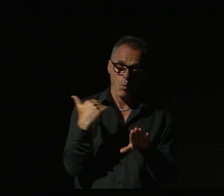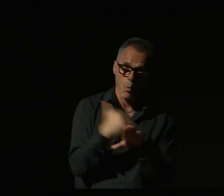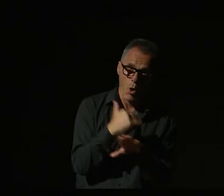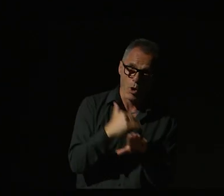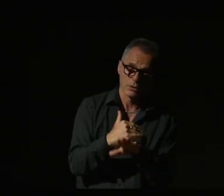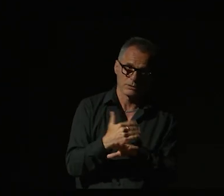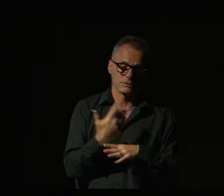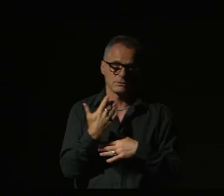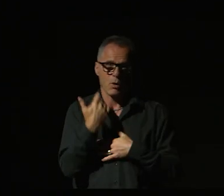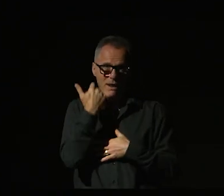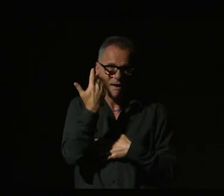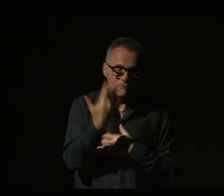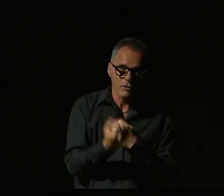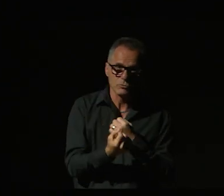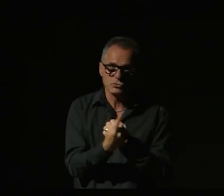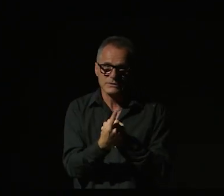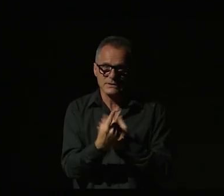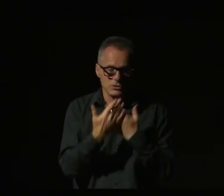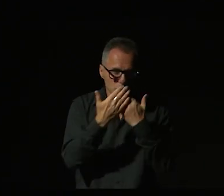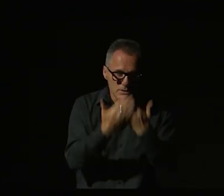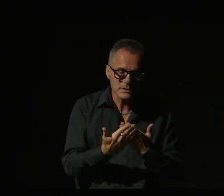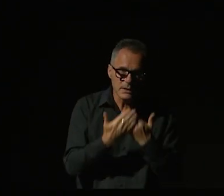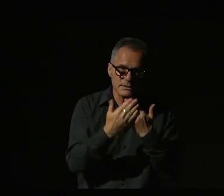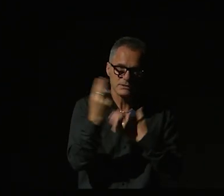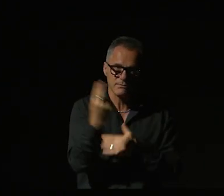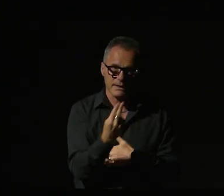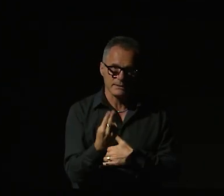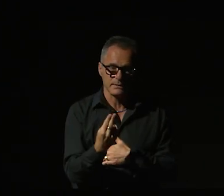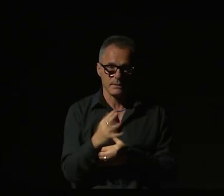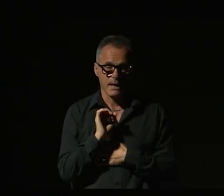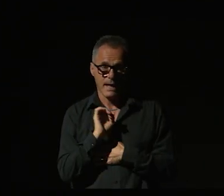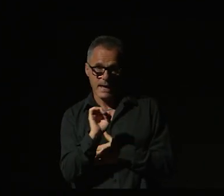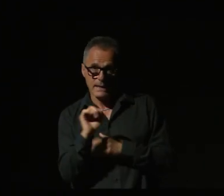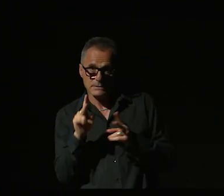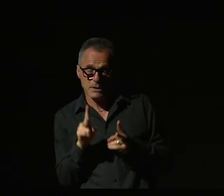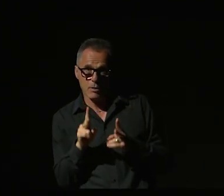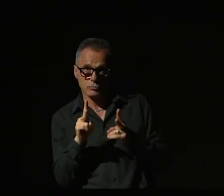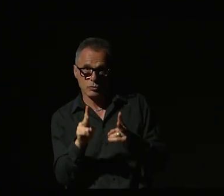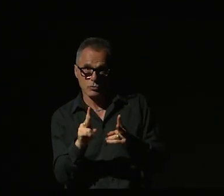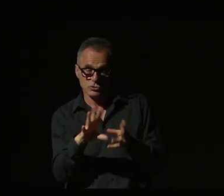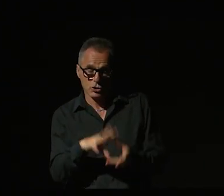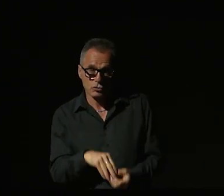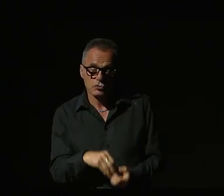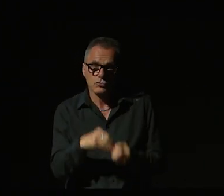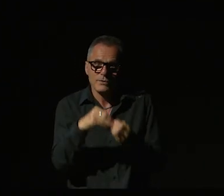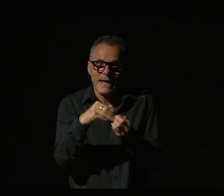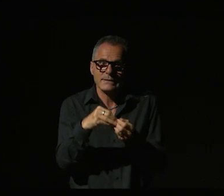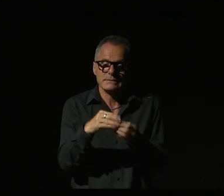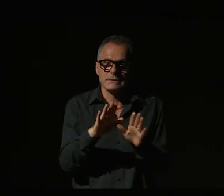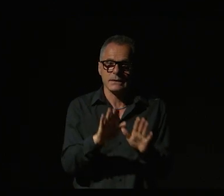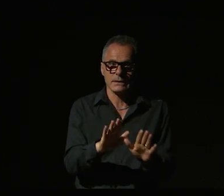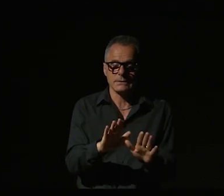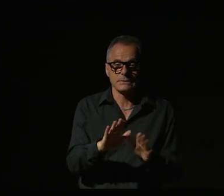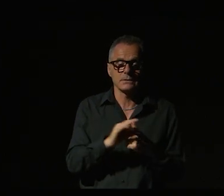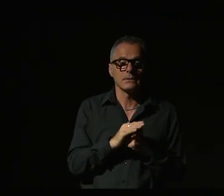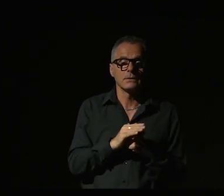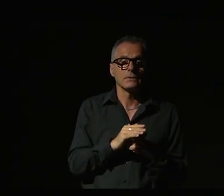to study the decoration. The synthetic approach created what Bellori, the grand 17th century historiographer,